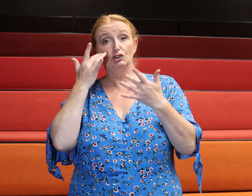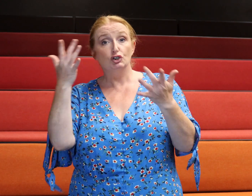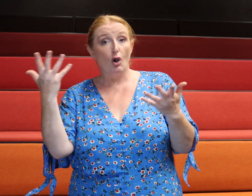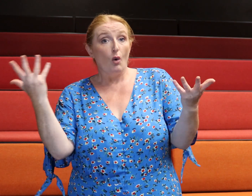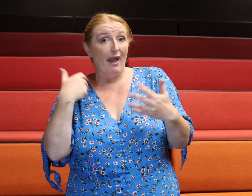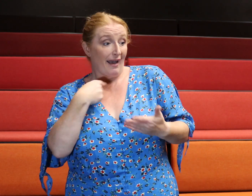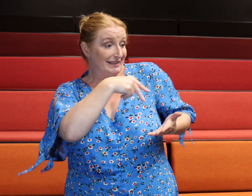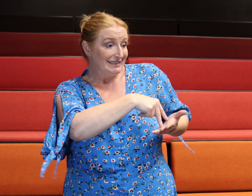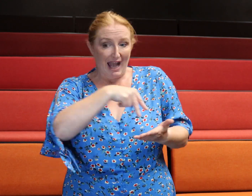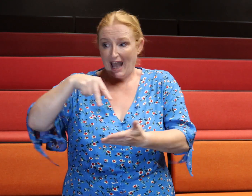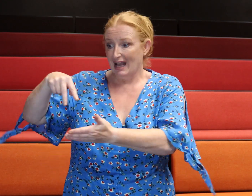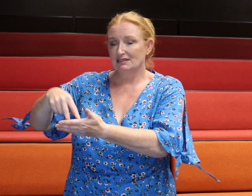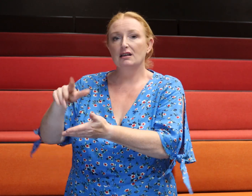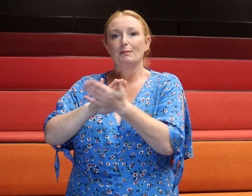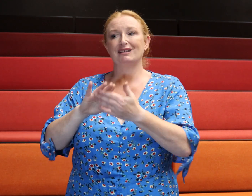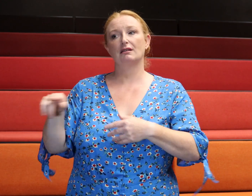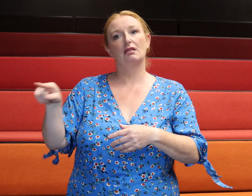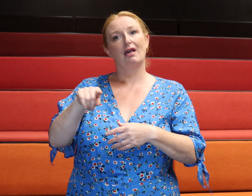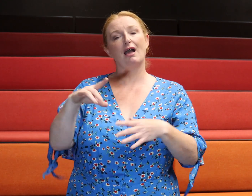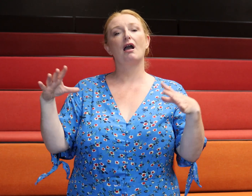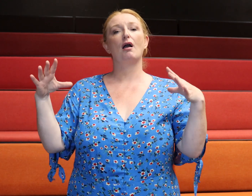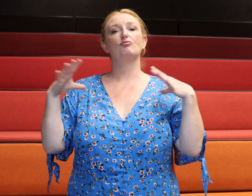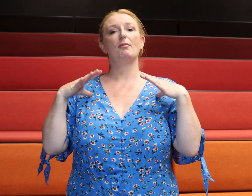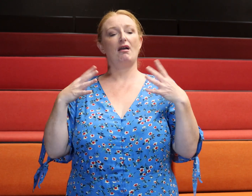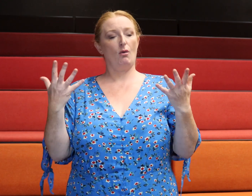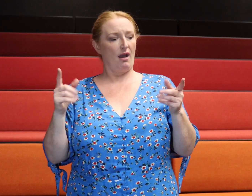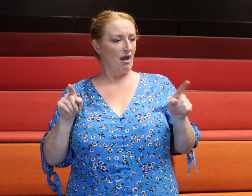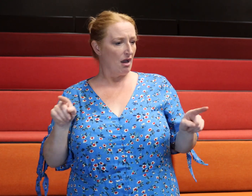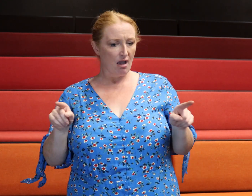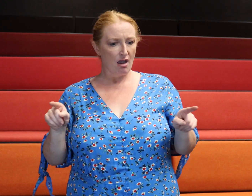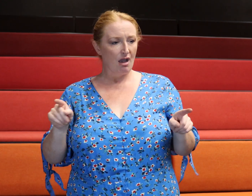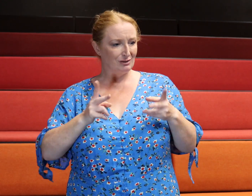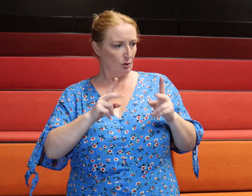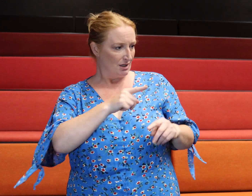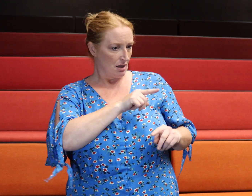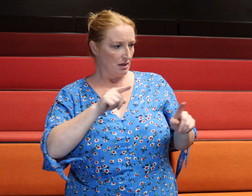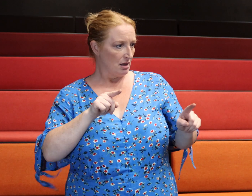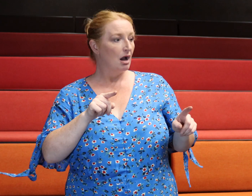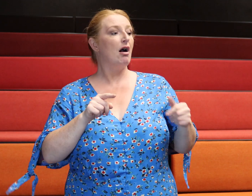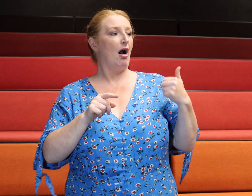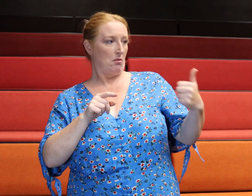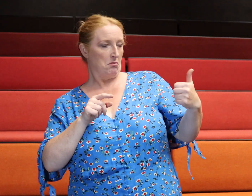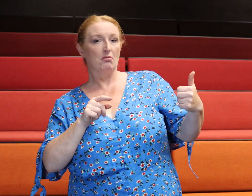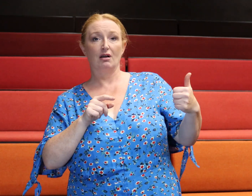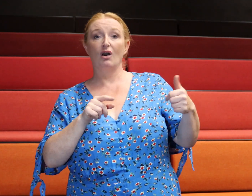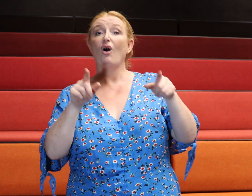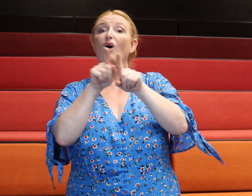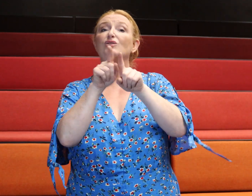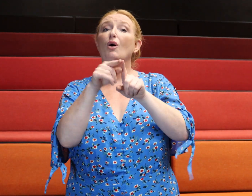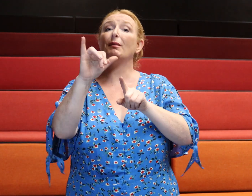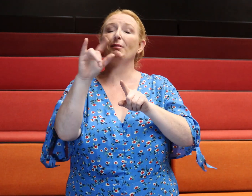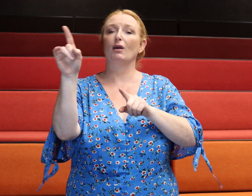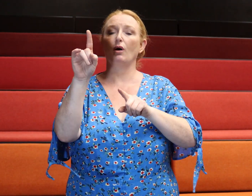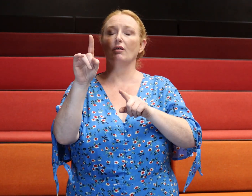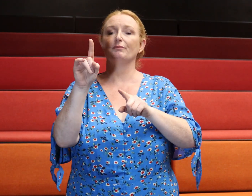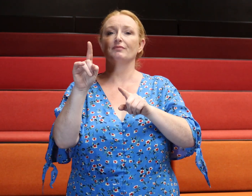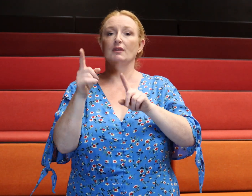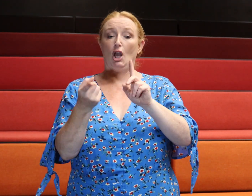so they can familiarise themselves with where I'm going to be. And they may also do a little bit of what we call reblocking.